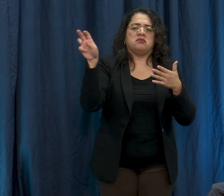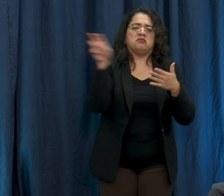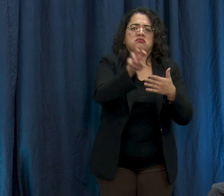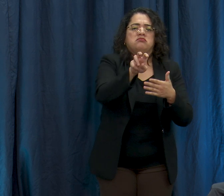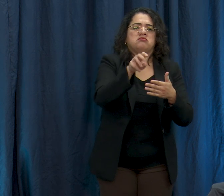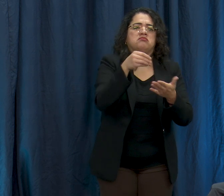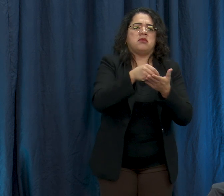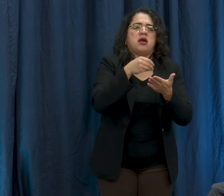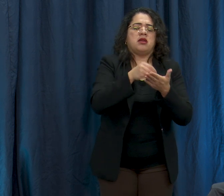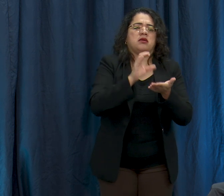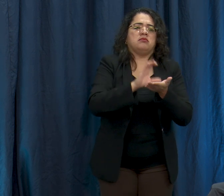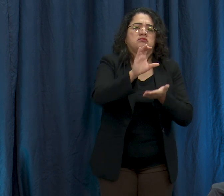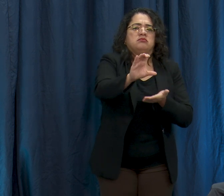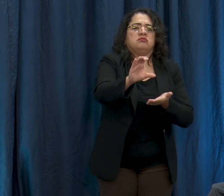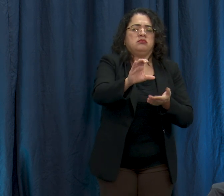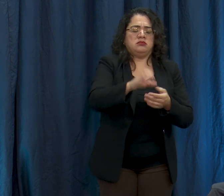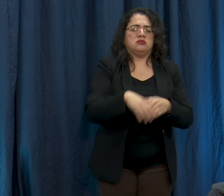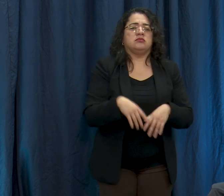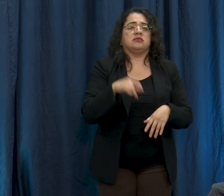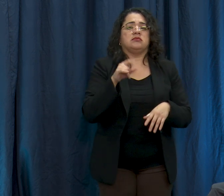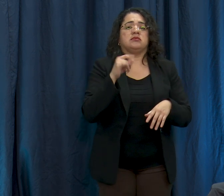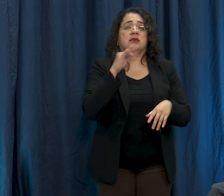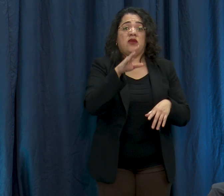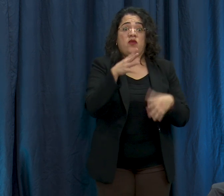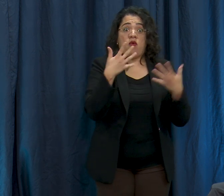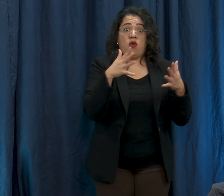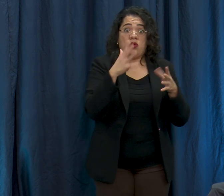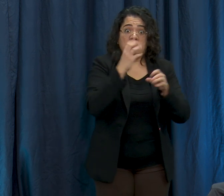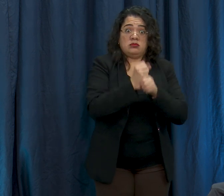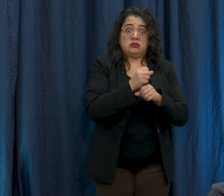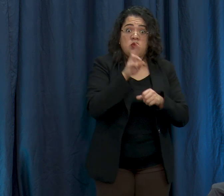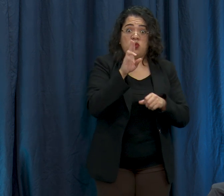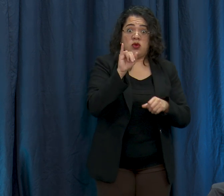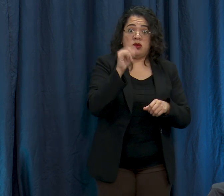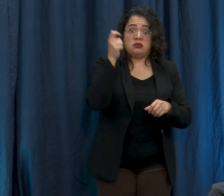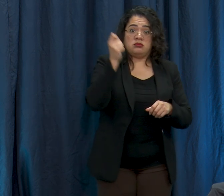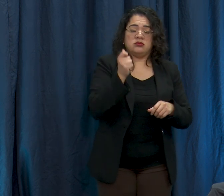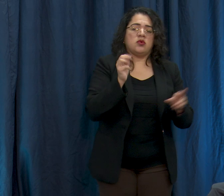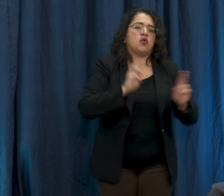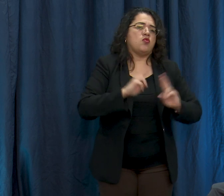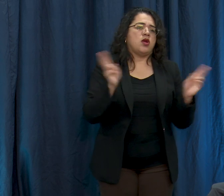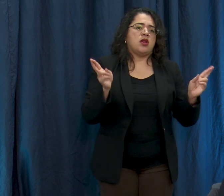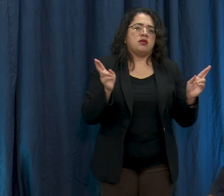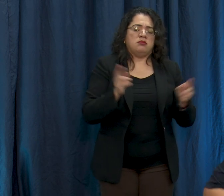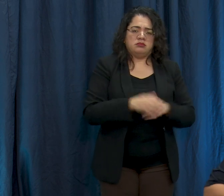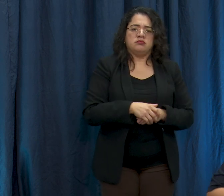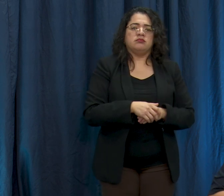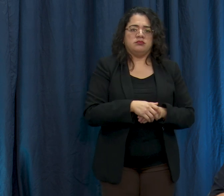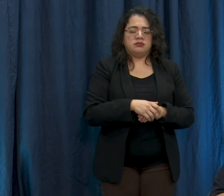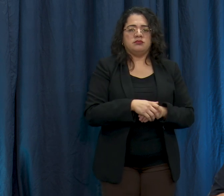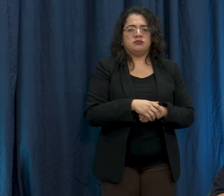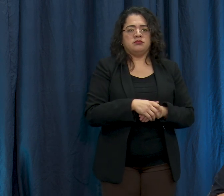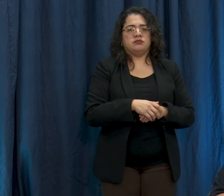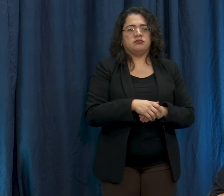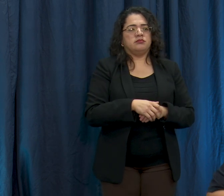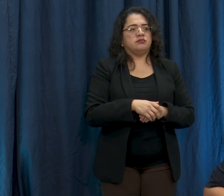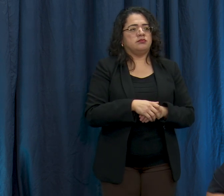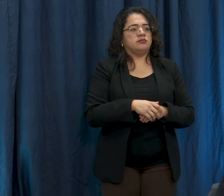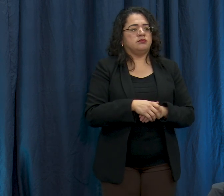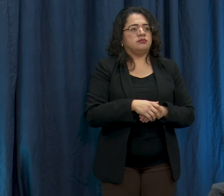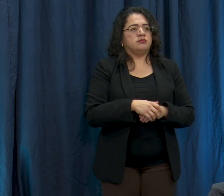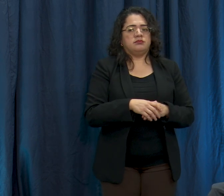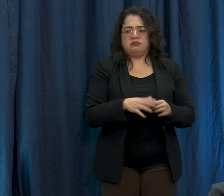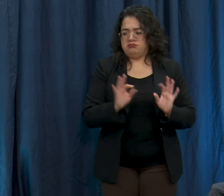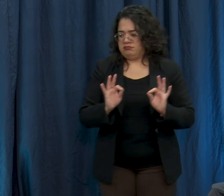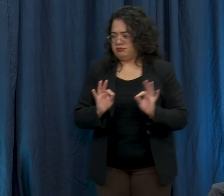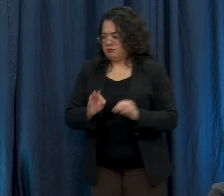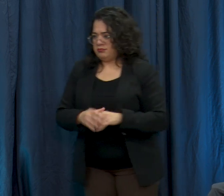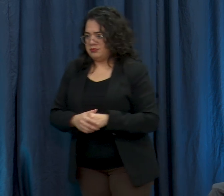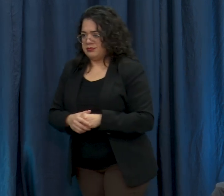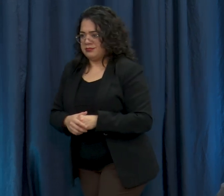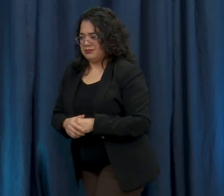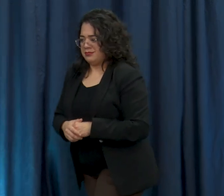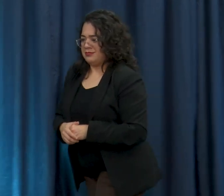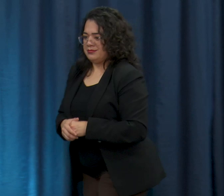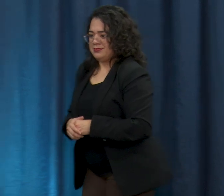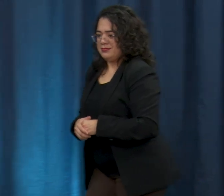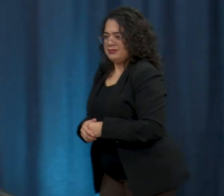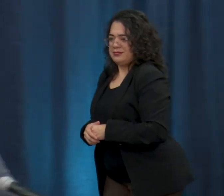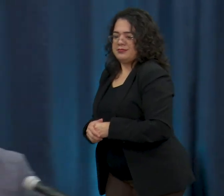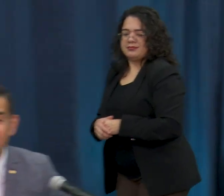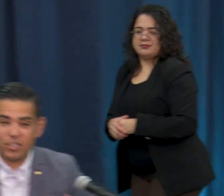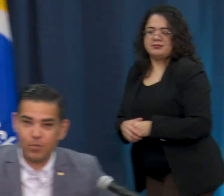para todos los que applicants a tengan los beneficios de san blas in gracias